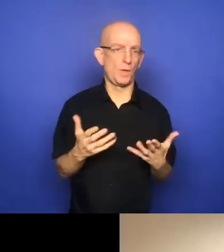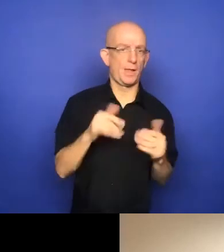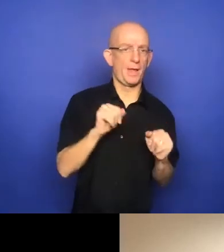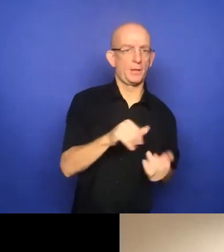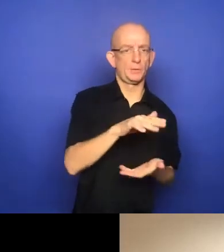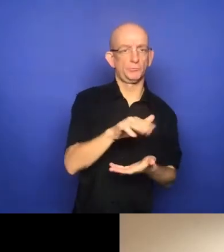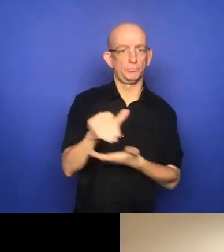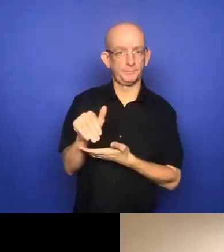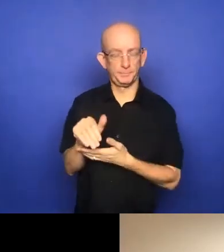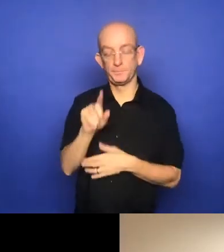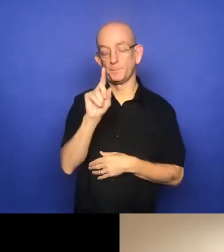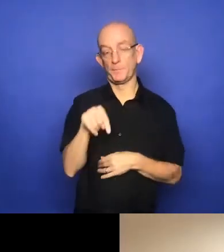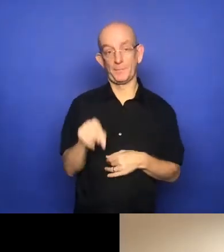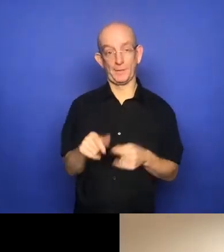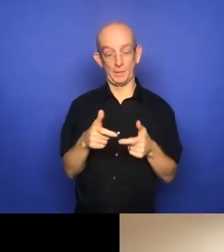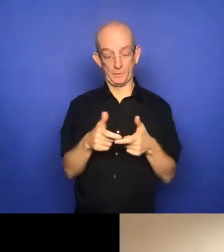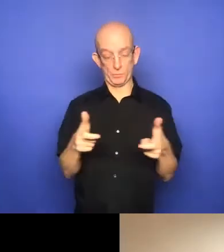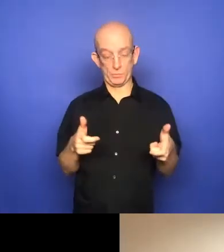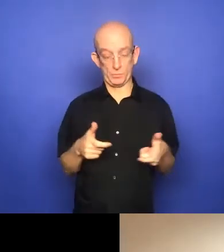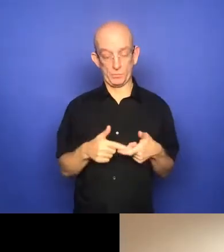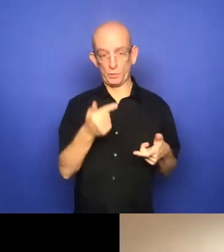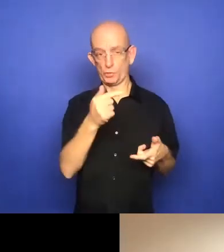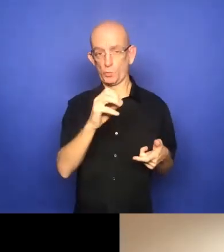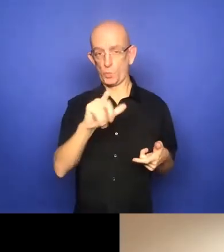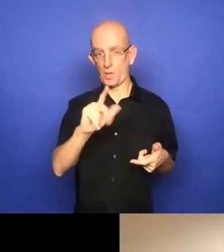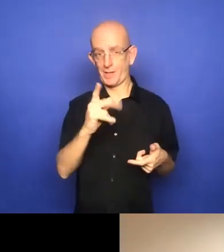the first day that we have this Toolkit available, so